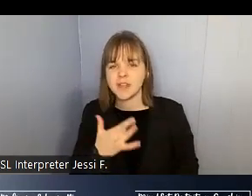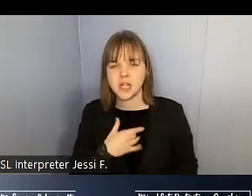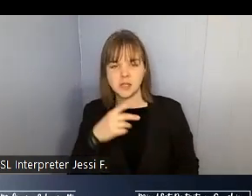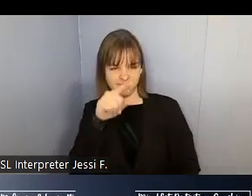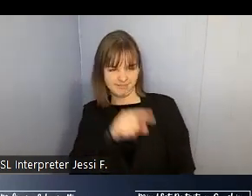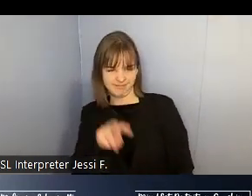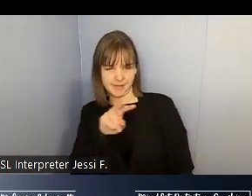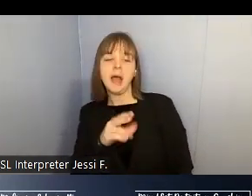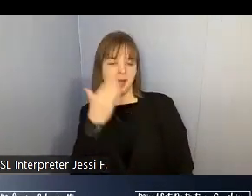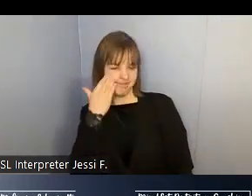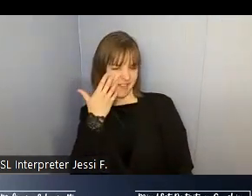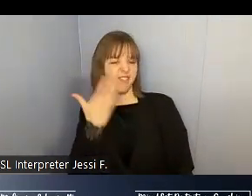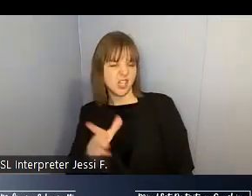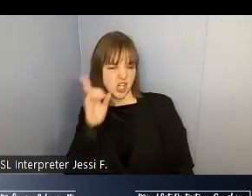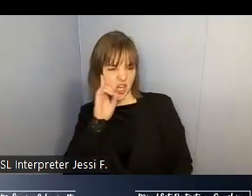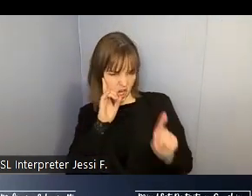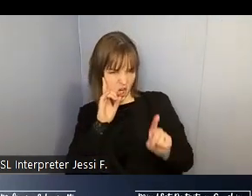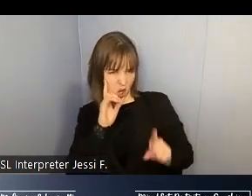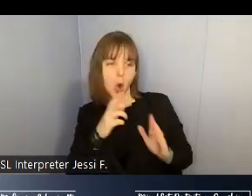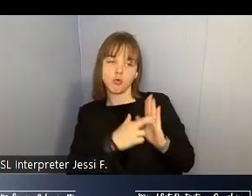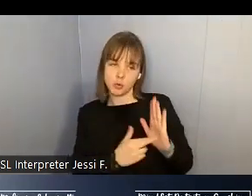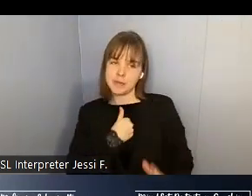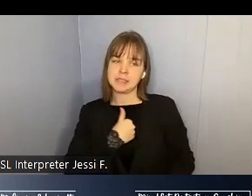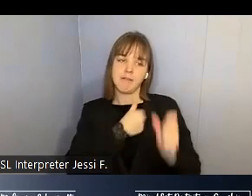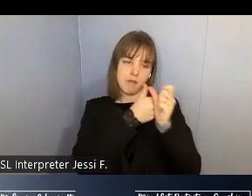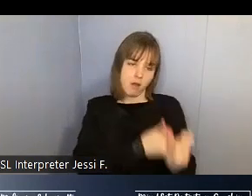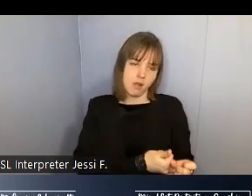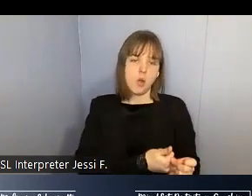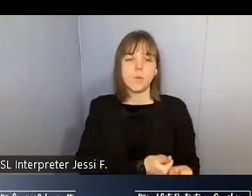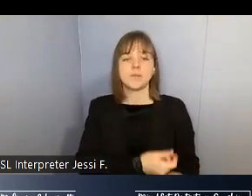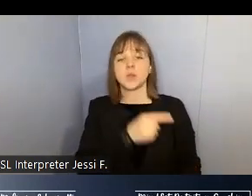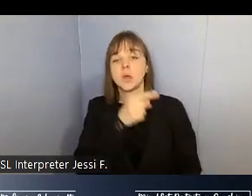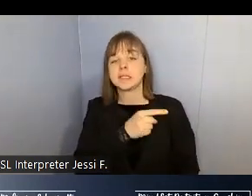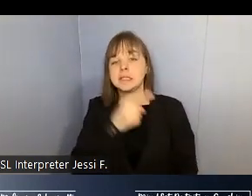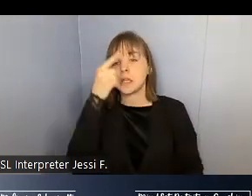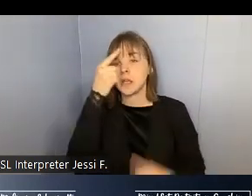Do you even follow some of these rules? Are these misconceptions or thoughts and beliefs that you hold?